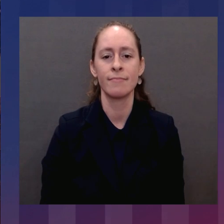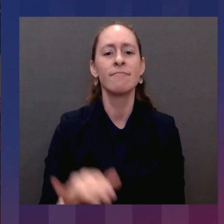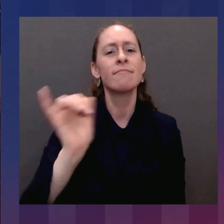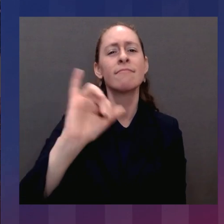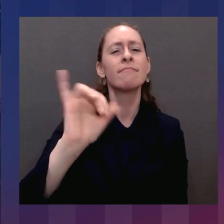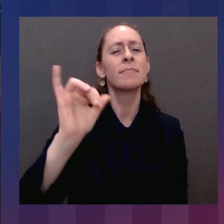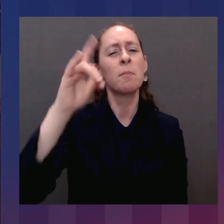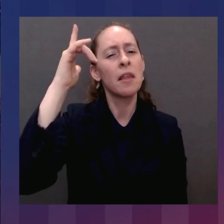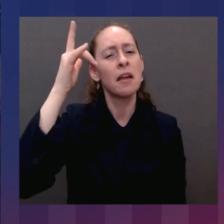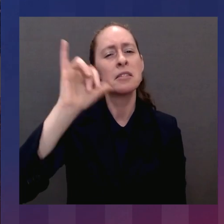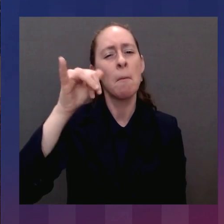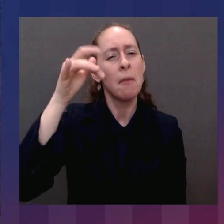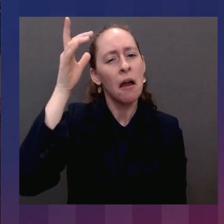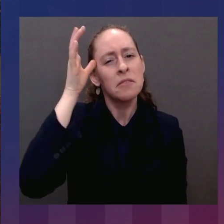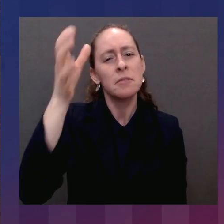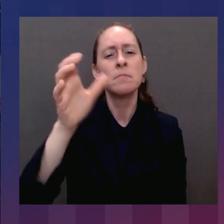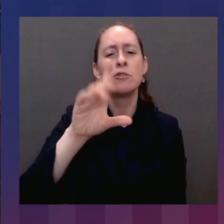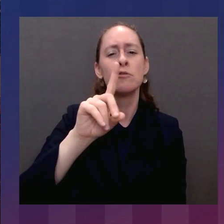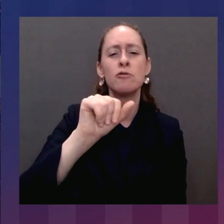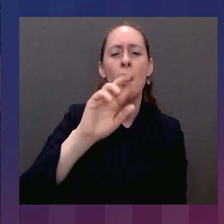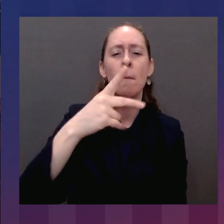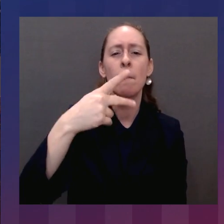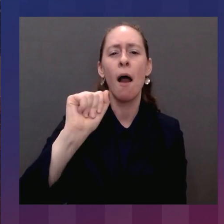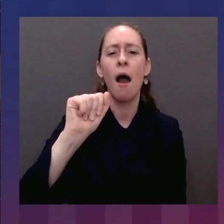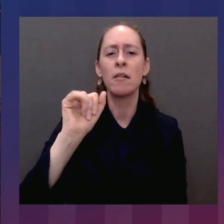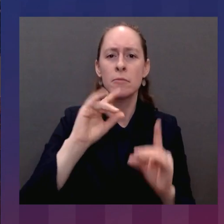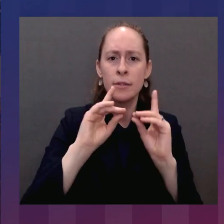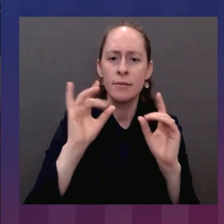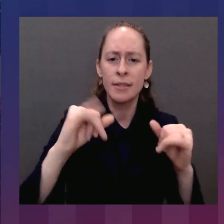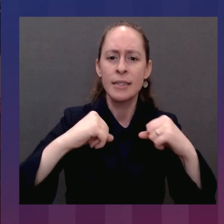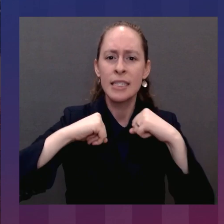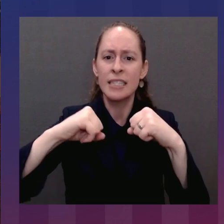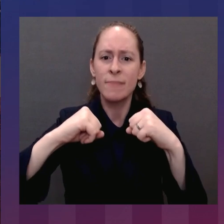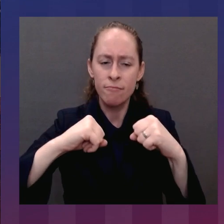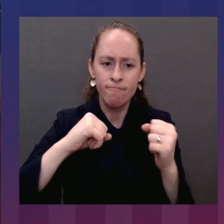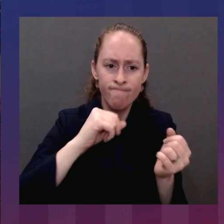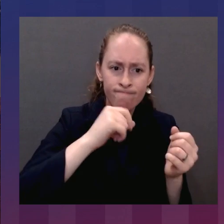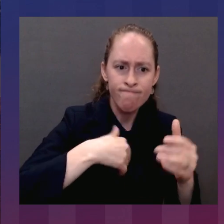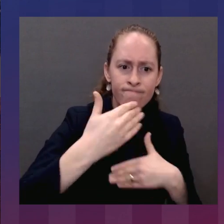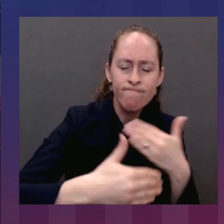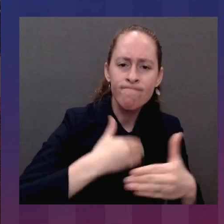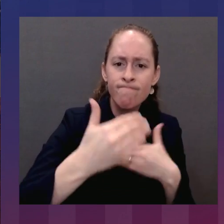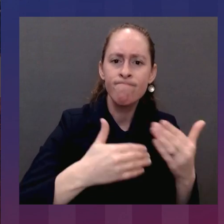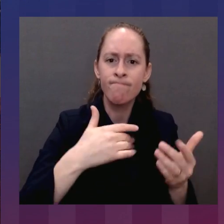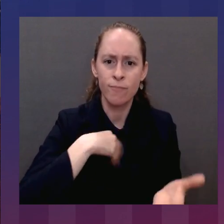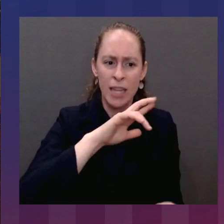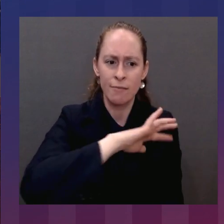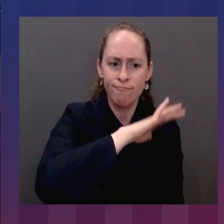and so much more to make our forces more safer and be able to wage war with more clarity.